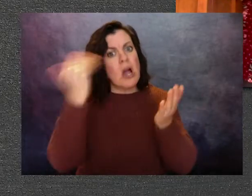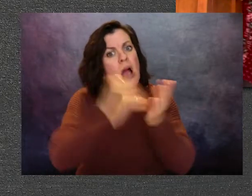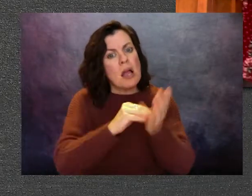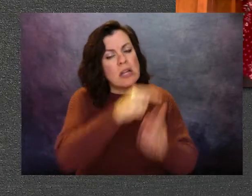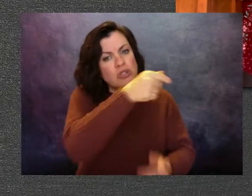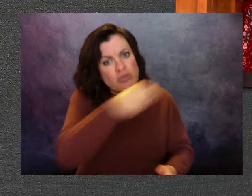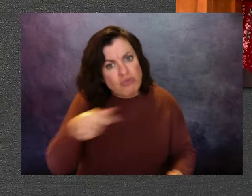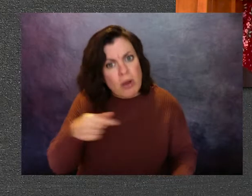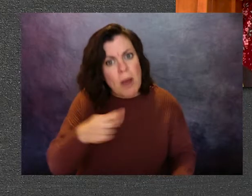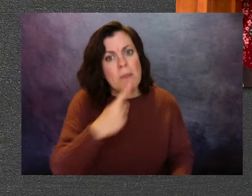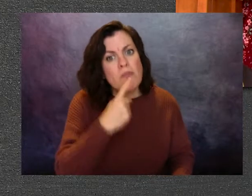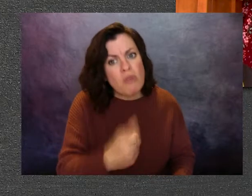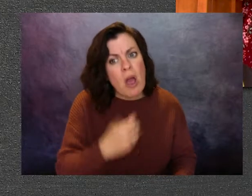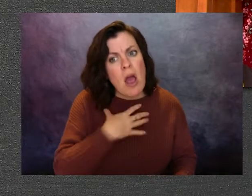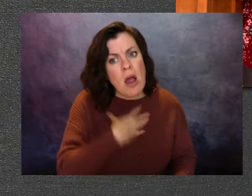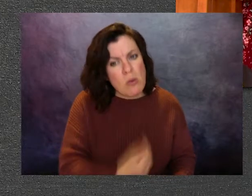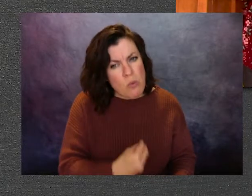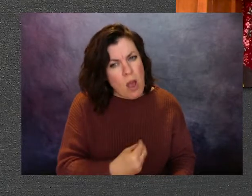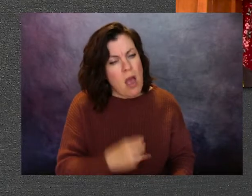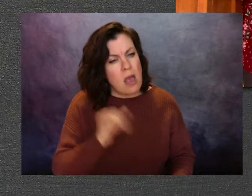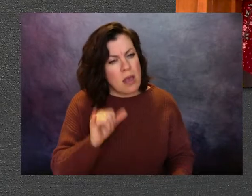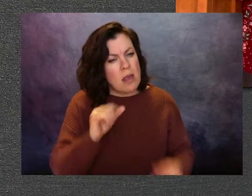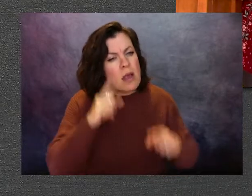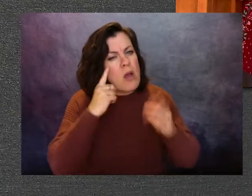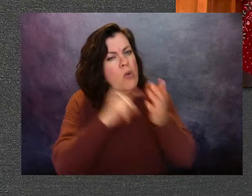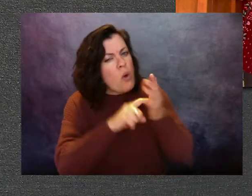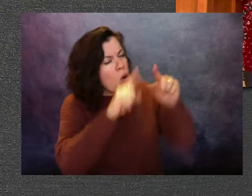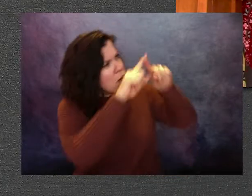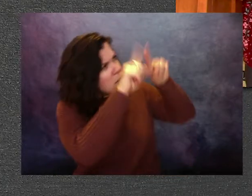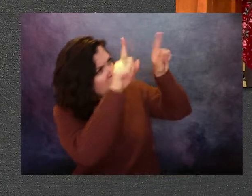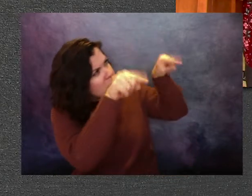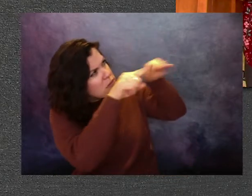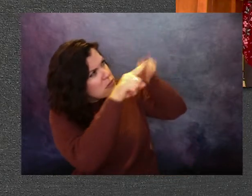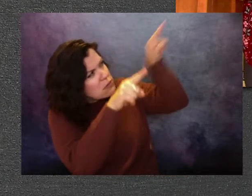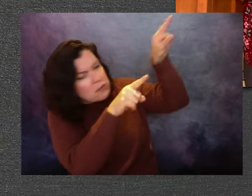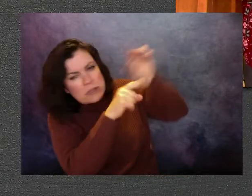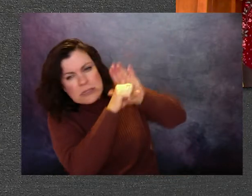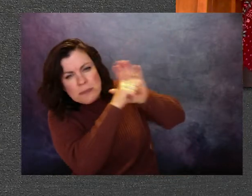I see a little symbol. I see a little picture symbol there.